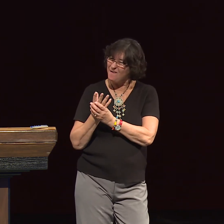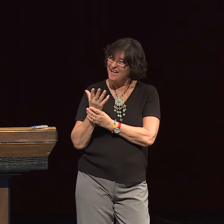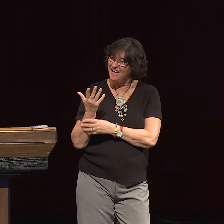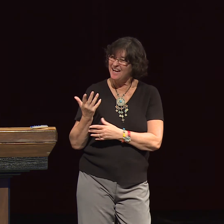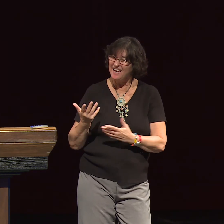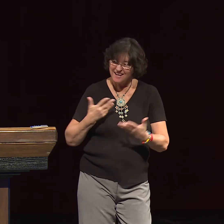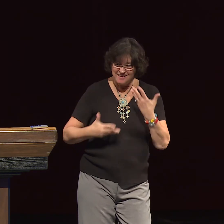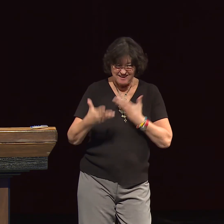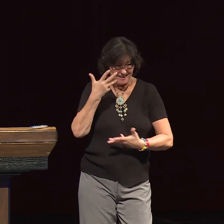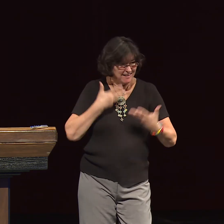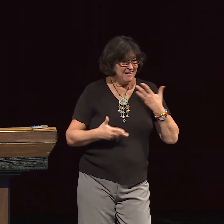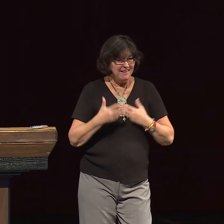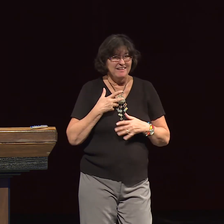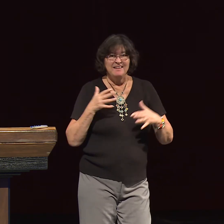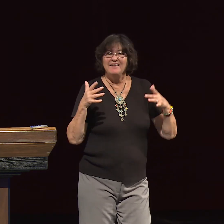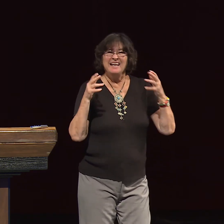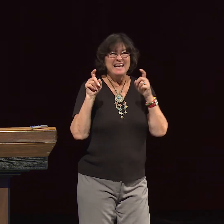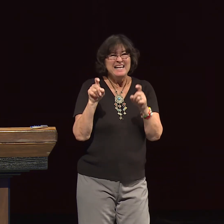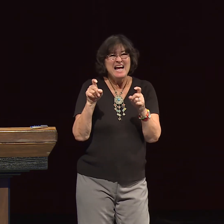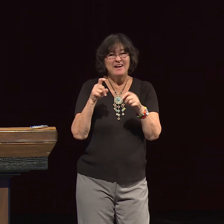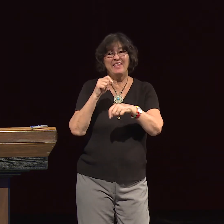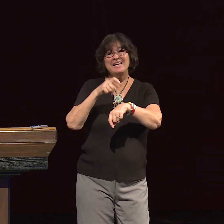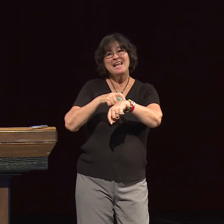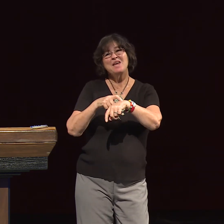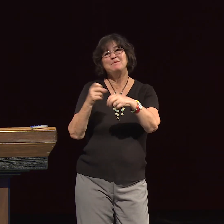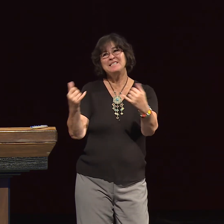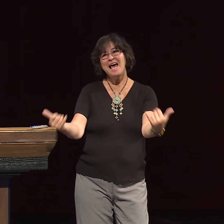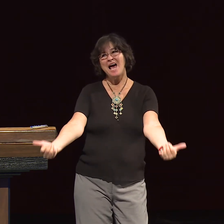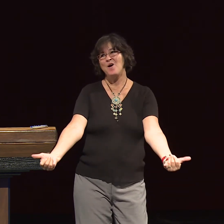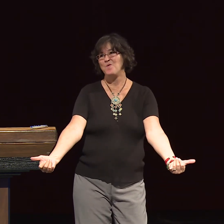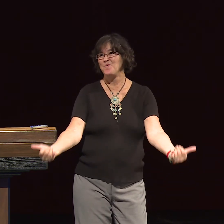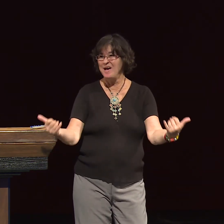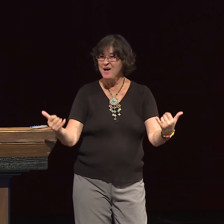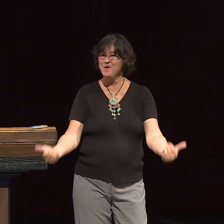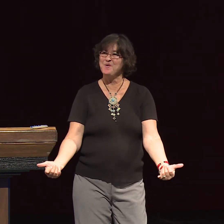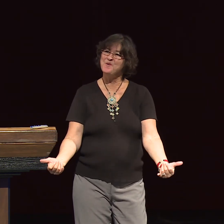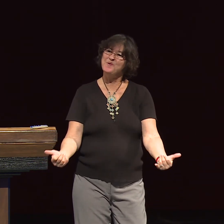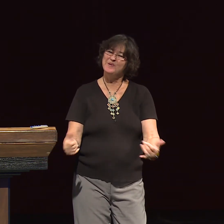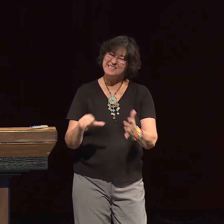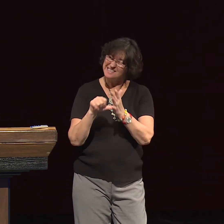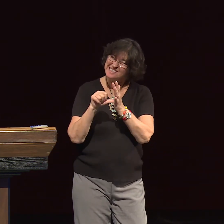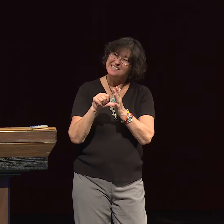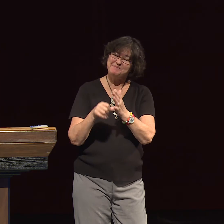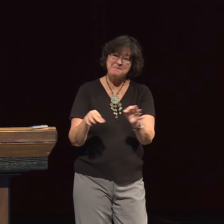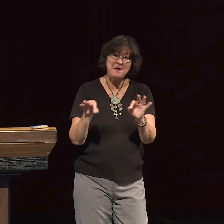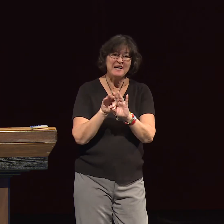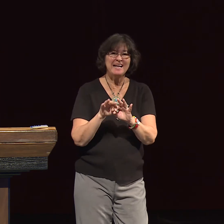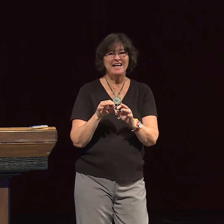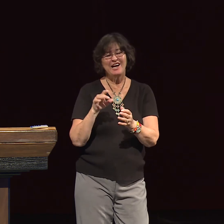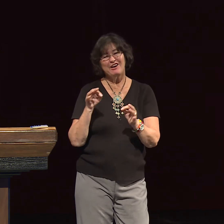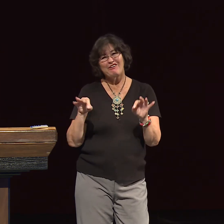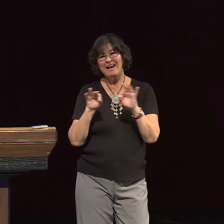Your child is growing, and the time is now. It's so important. It's critical.